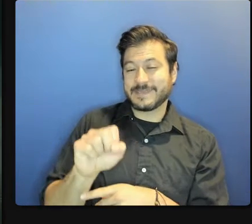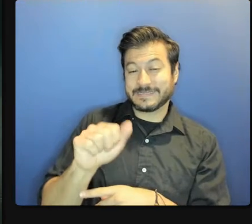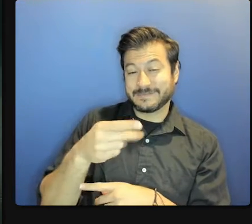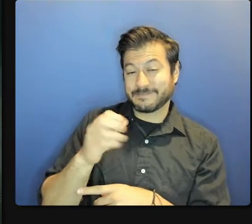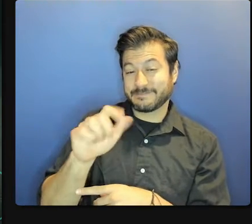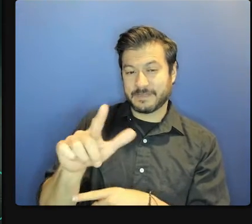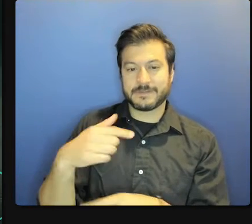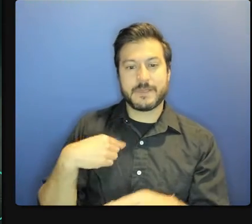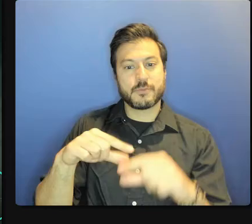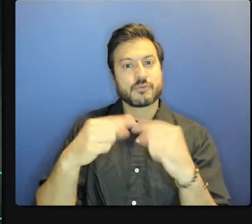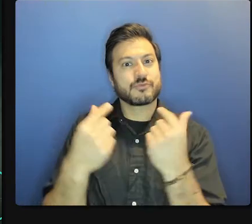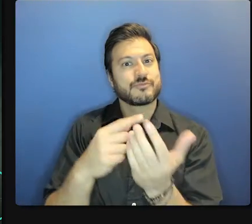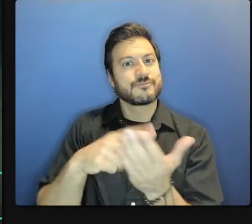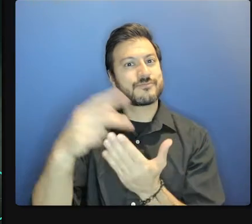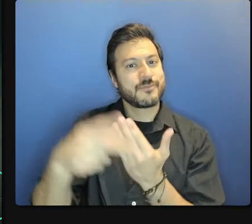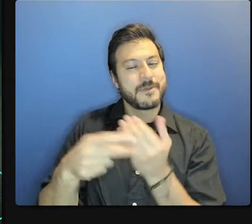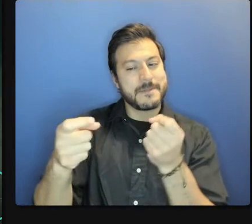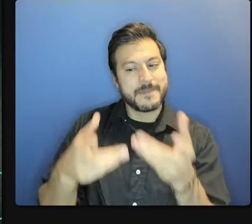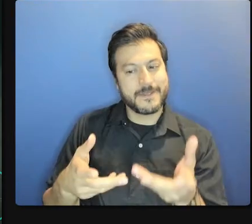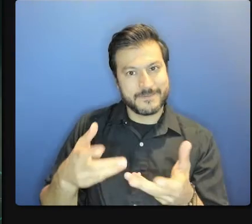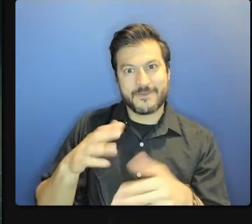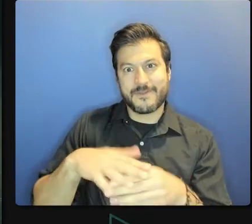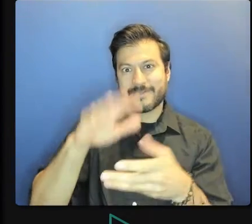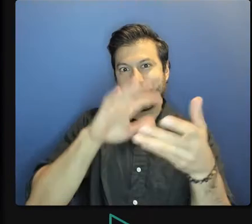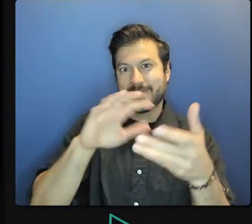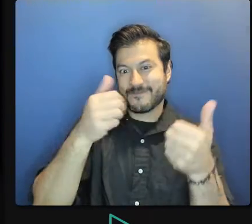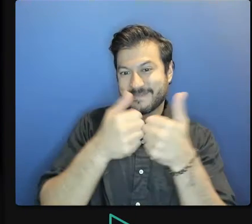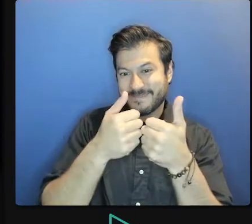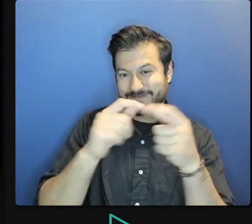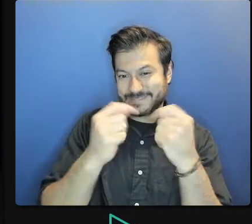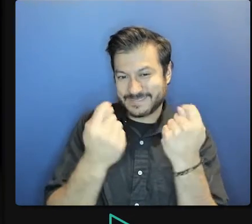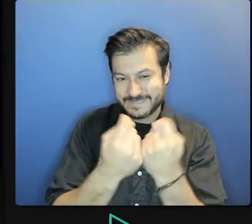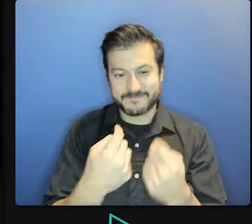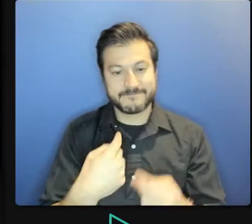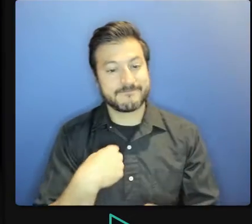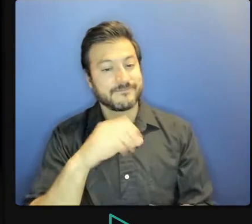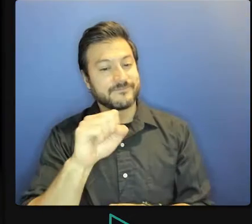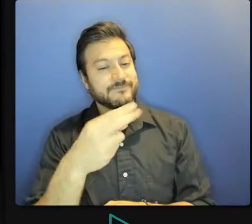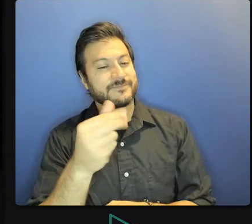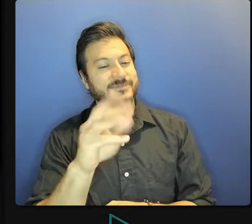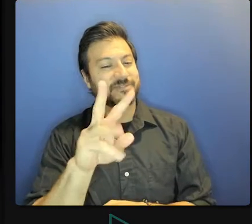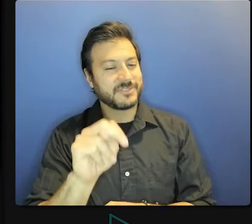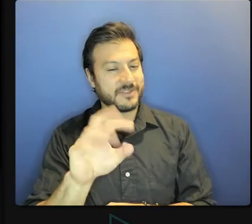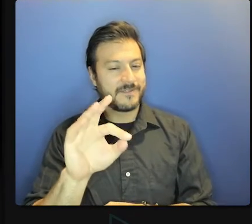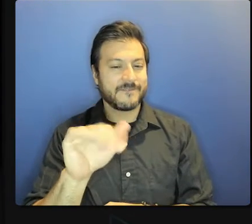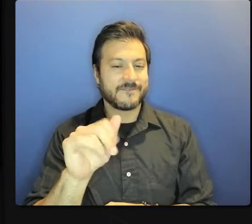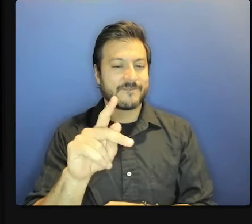I'm a group program manager on the Cloud Gaming team. [Shawn] I'm Shawn Farkas. I'm a developer working on cloud gaming.